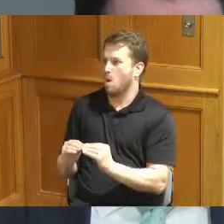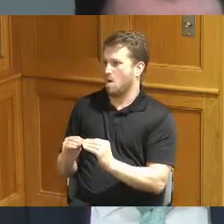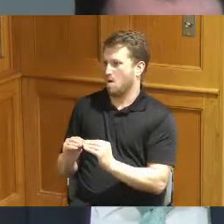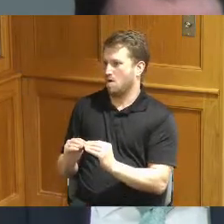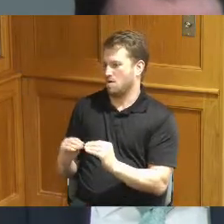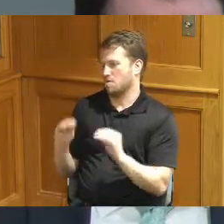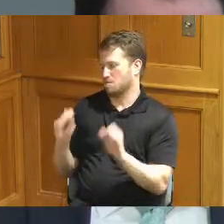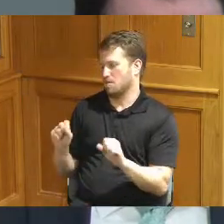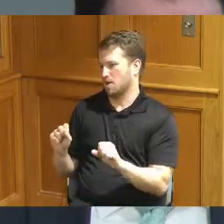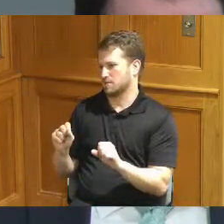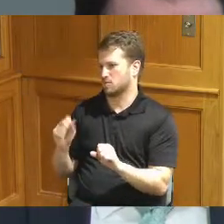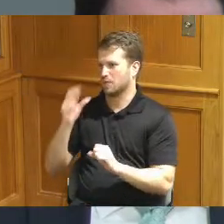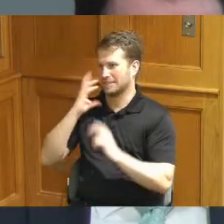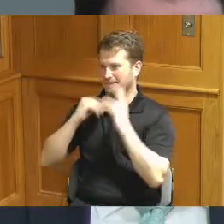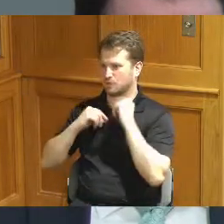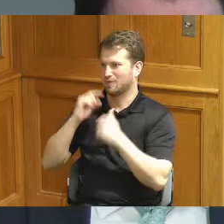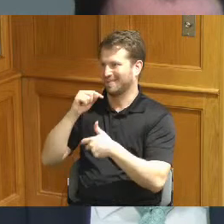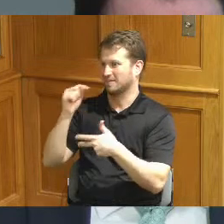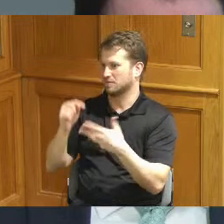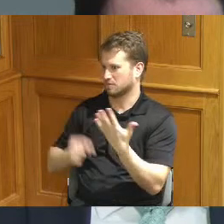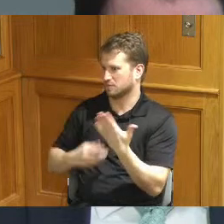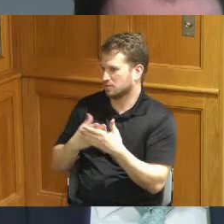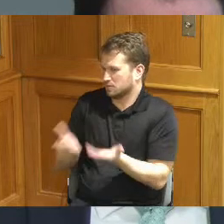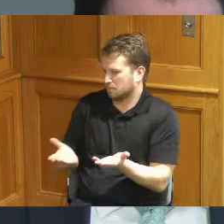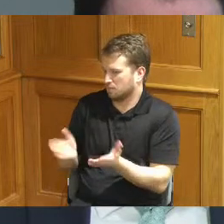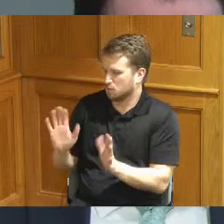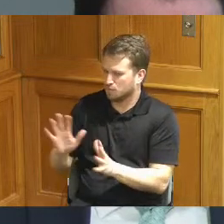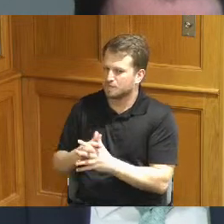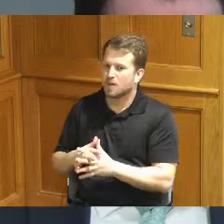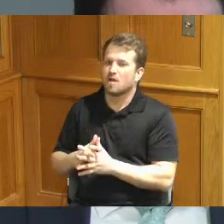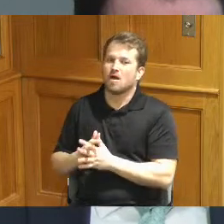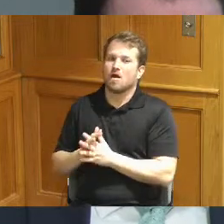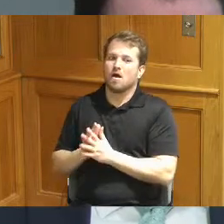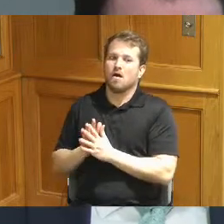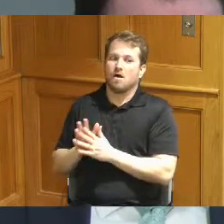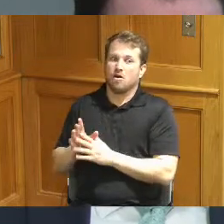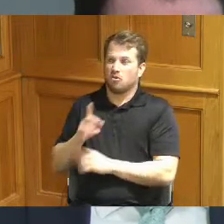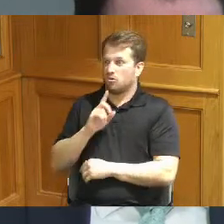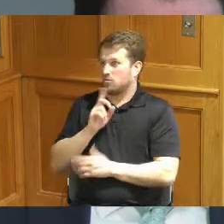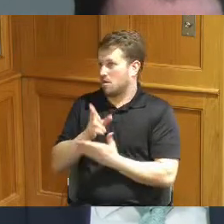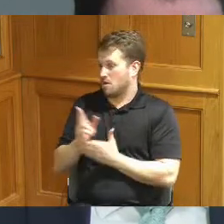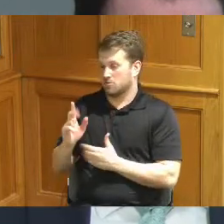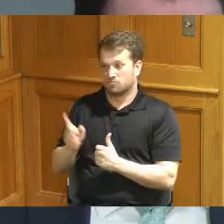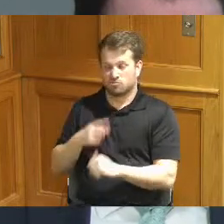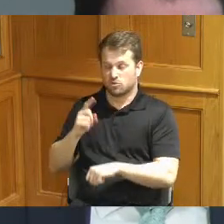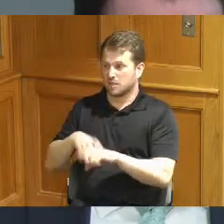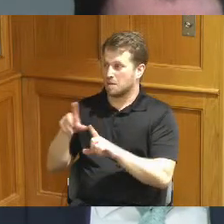those types of types of things so that's really the first time we've ever done this and I think